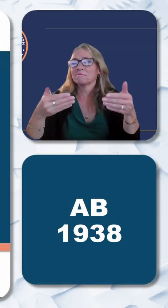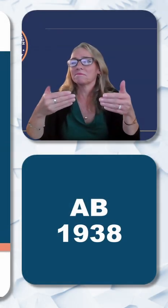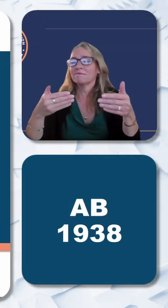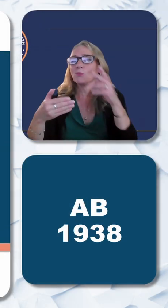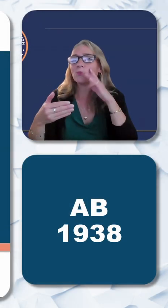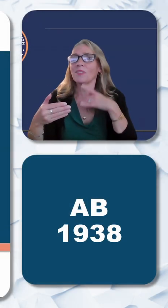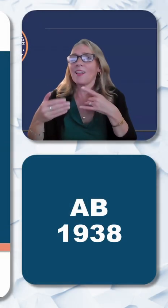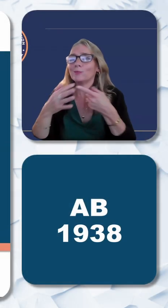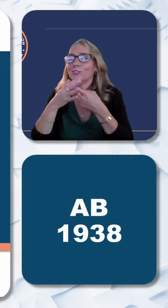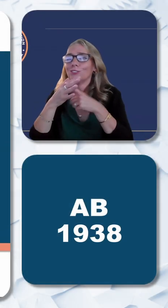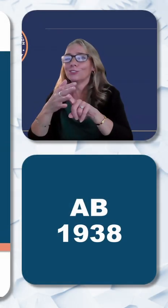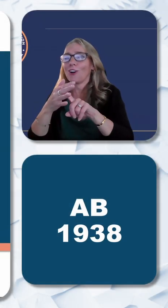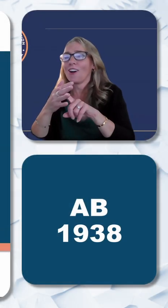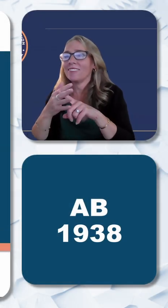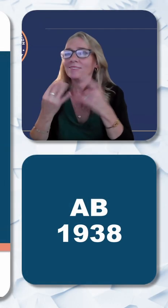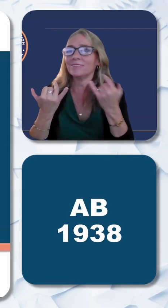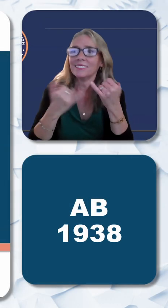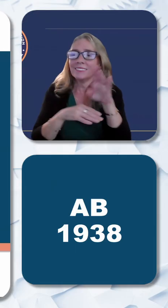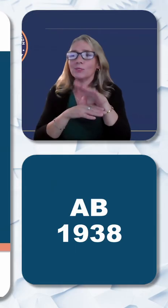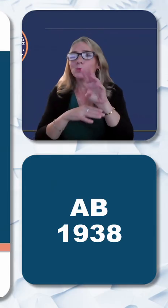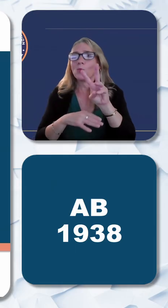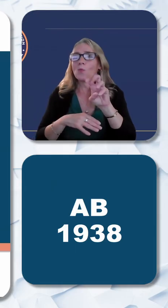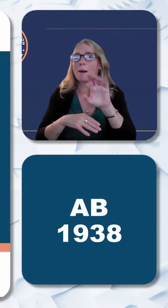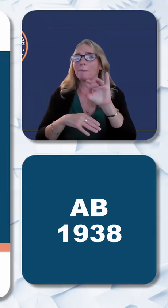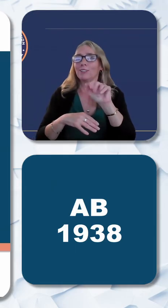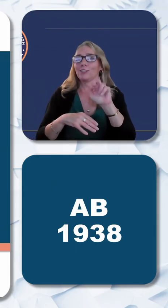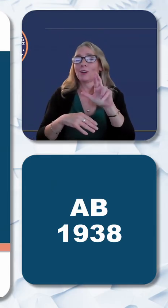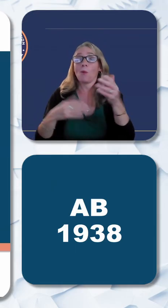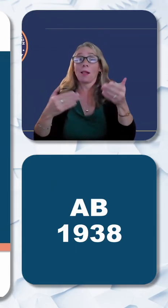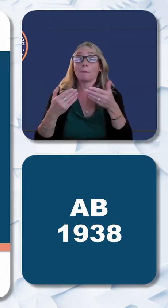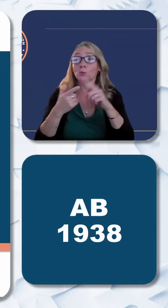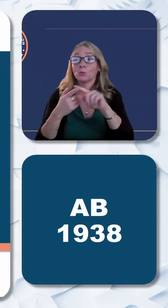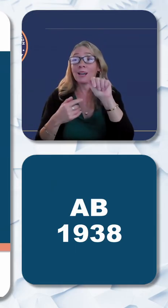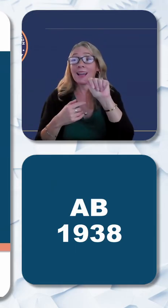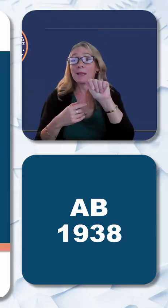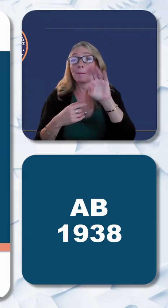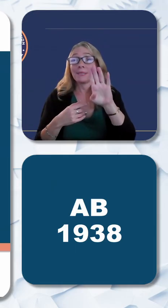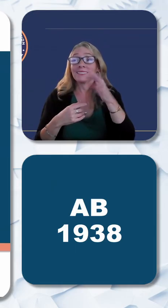[Nancy Hlibok Amann] Okay, I think we can go ahead and get started with today's